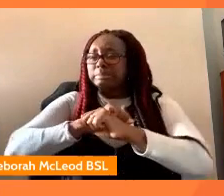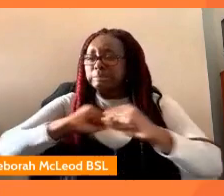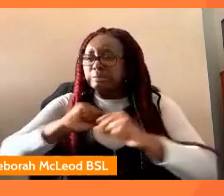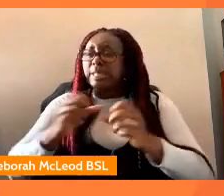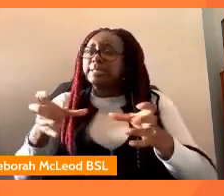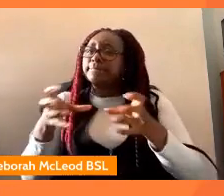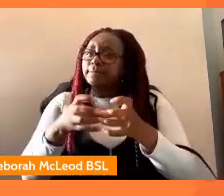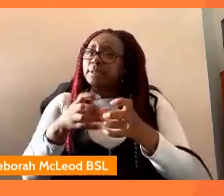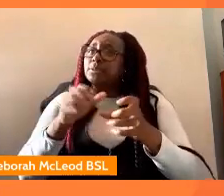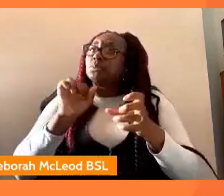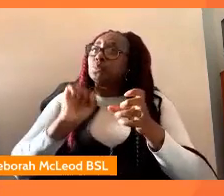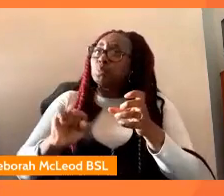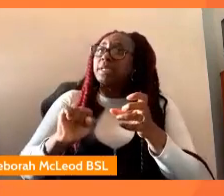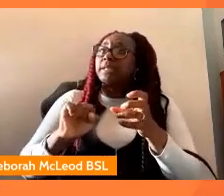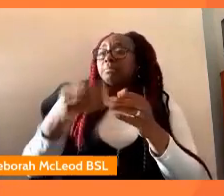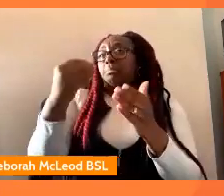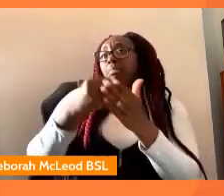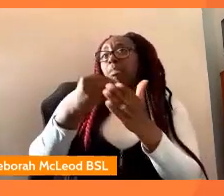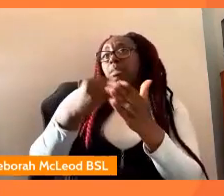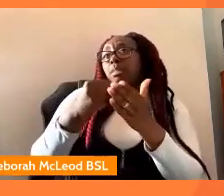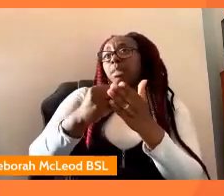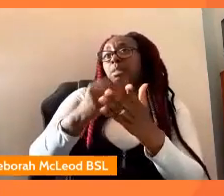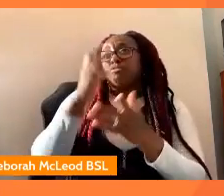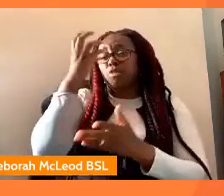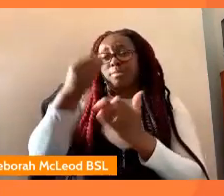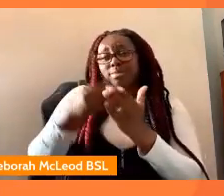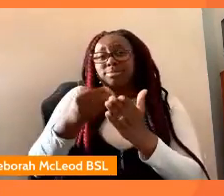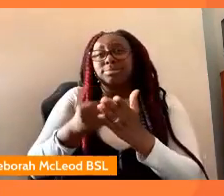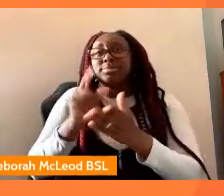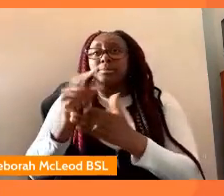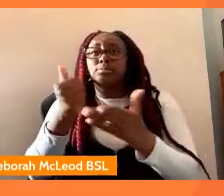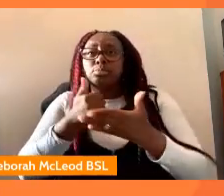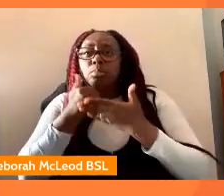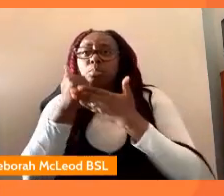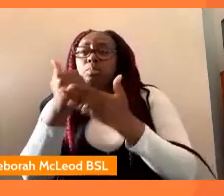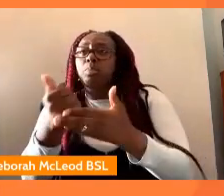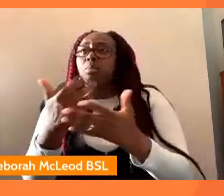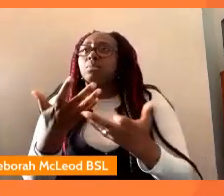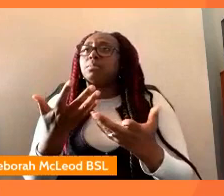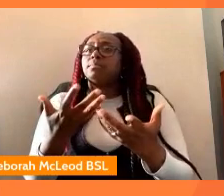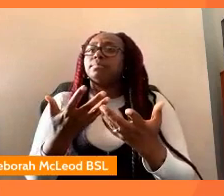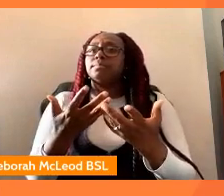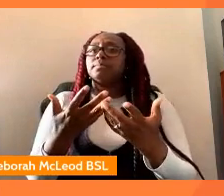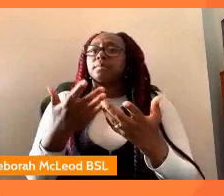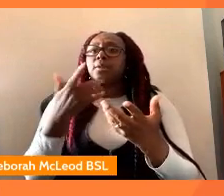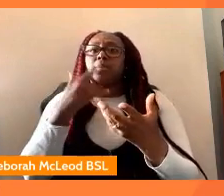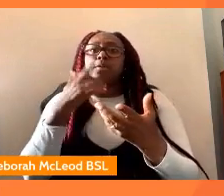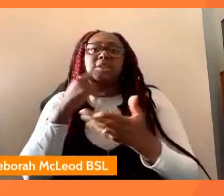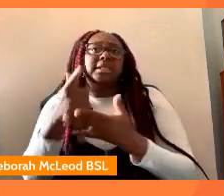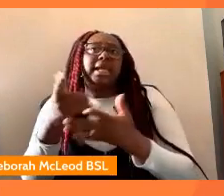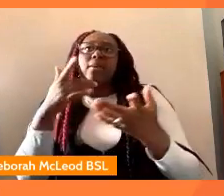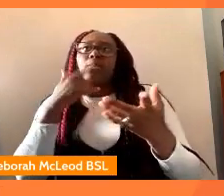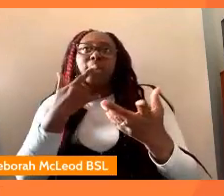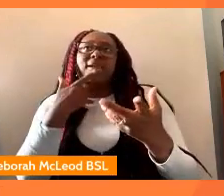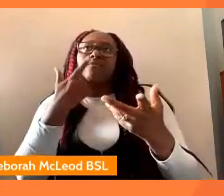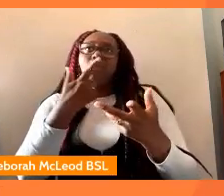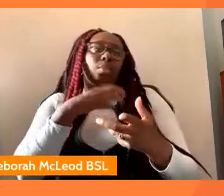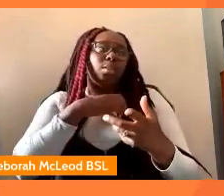royalties and have that supported by Equity or Bectu or any of the unions.